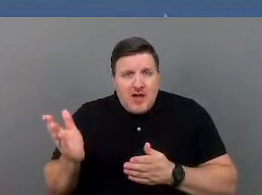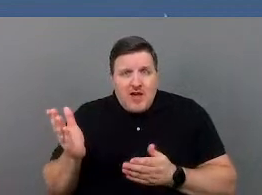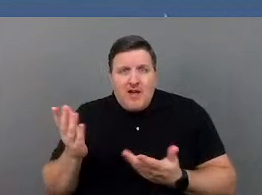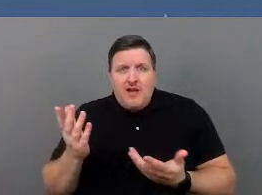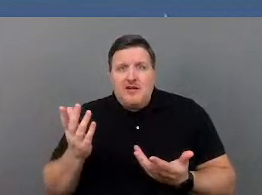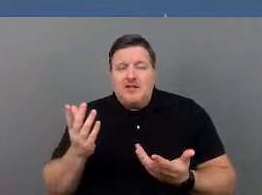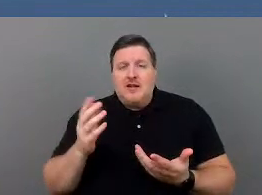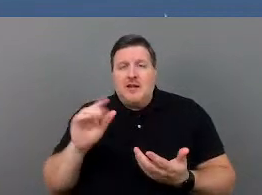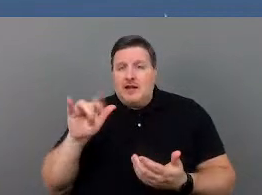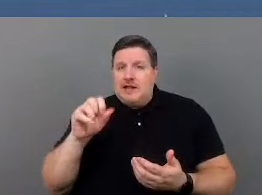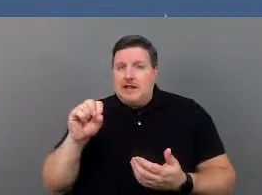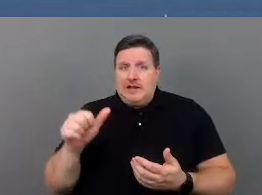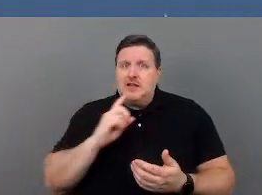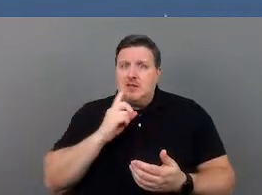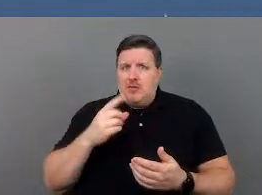HAD A WHOLE BUNCH OF HOME INVASIONS AND GAS STATION